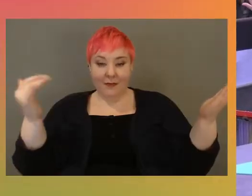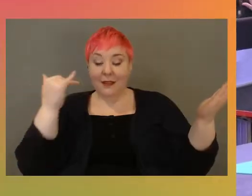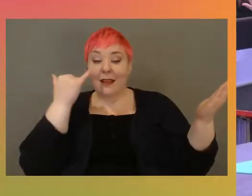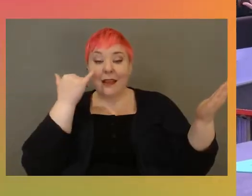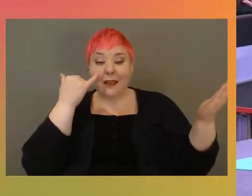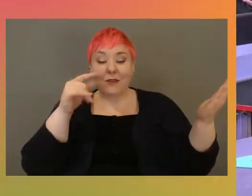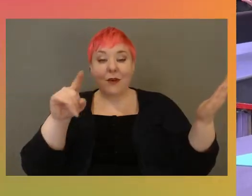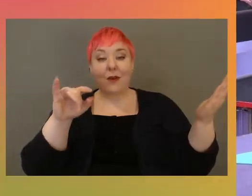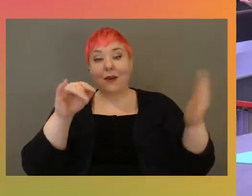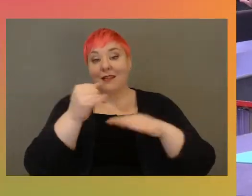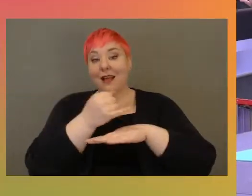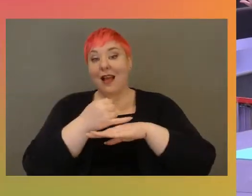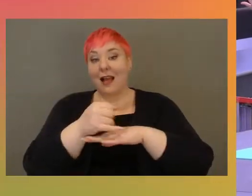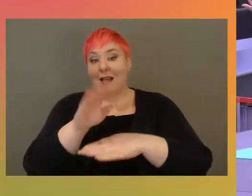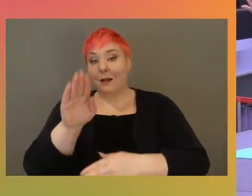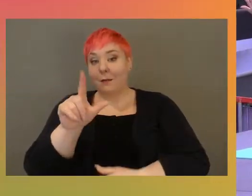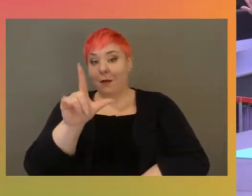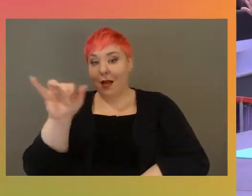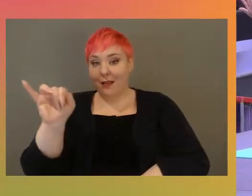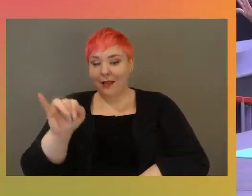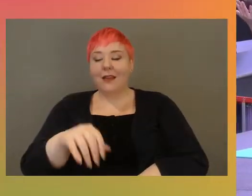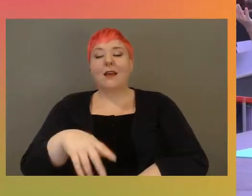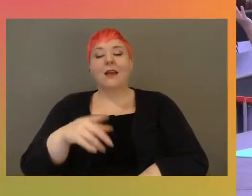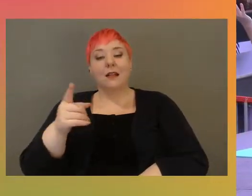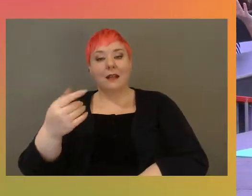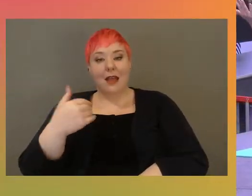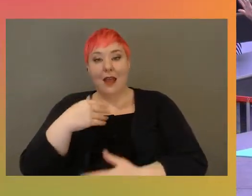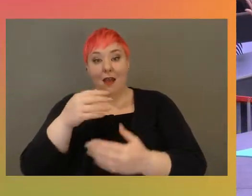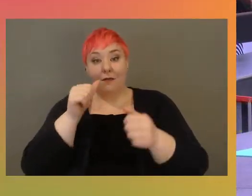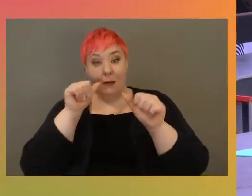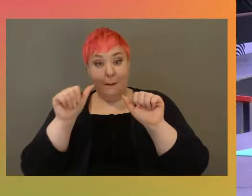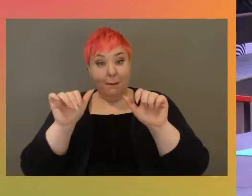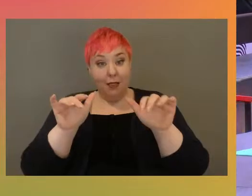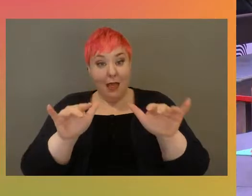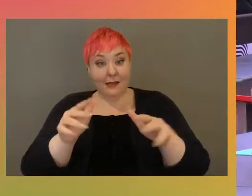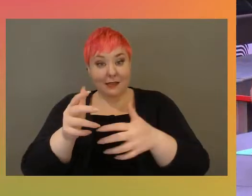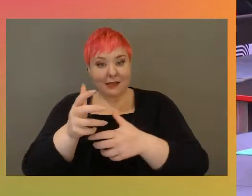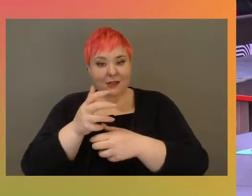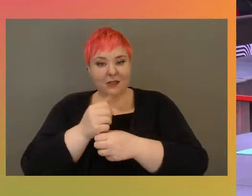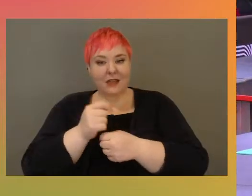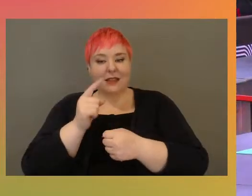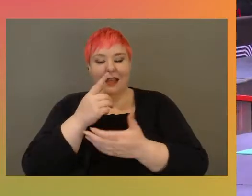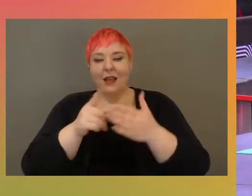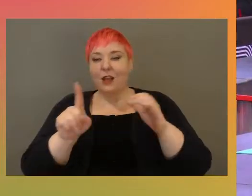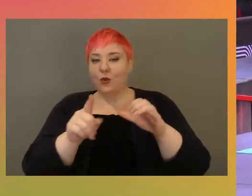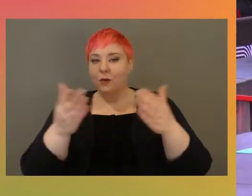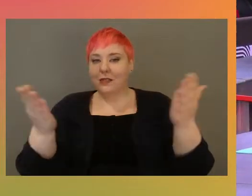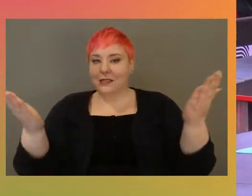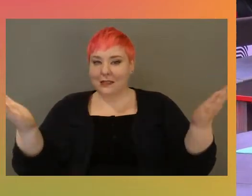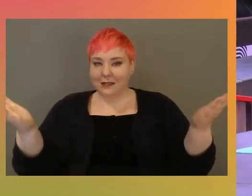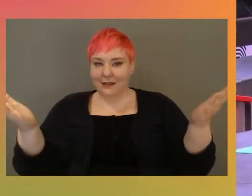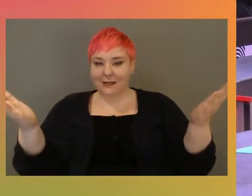SIMPLE CROSS LIGHTNING. ARMS AND OUT. IF YOU EVER GO TO THE ISLAND OF